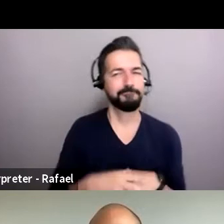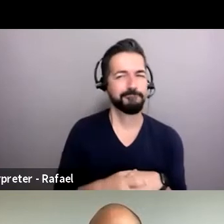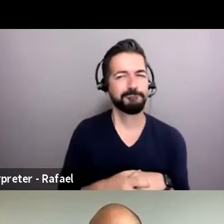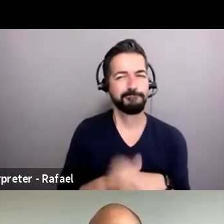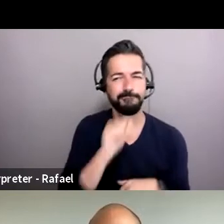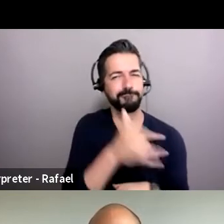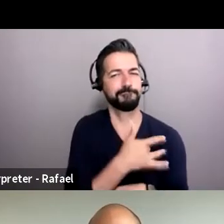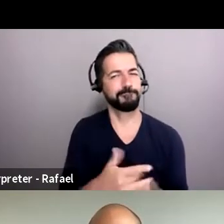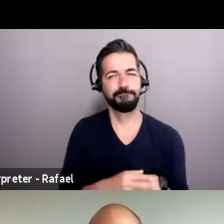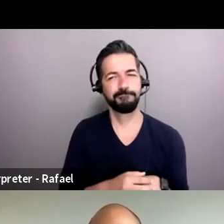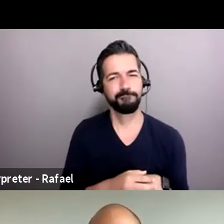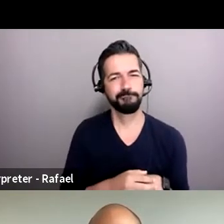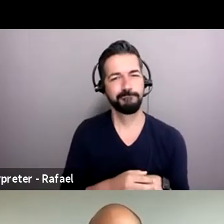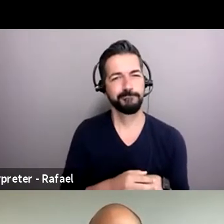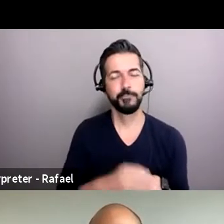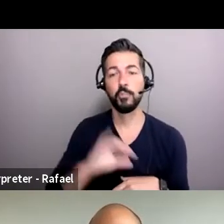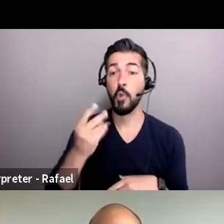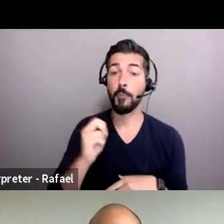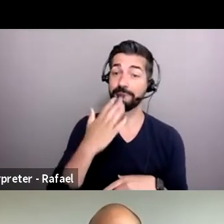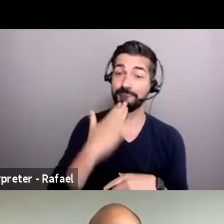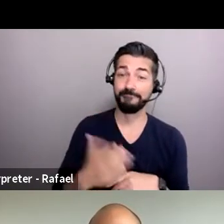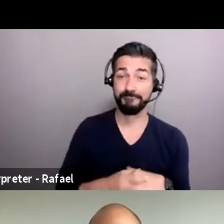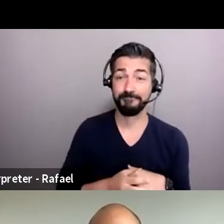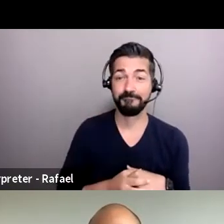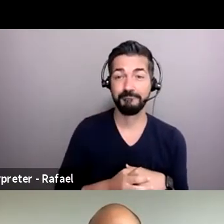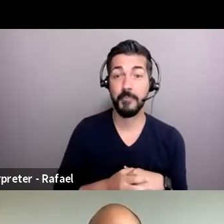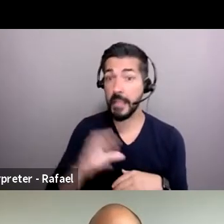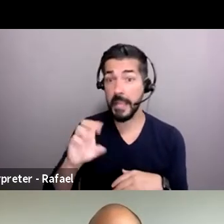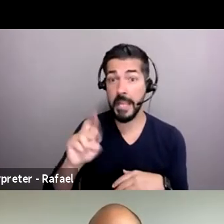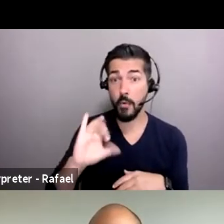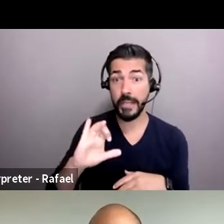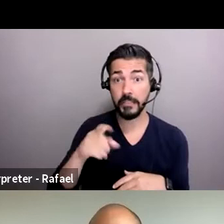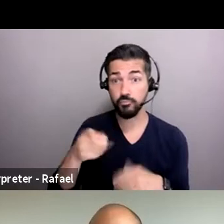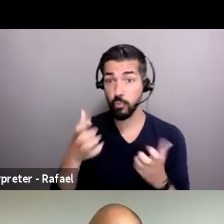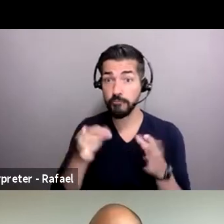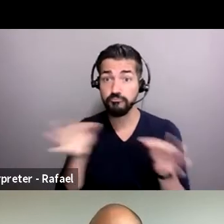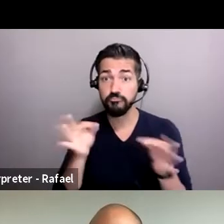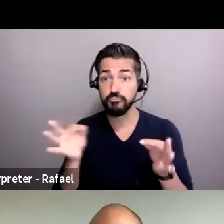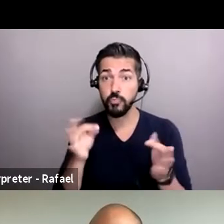Do you want to describe what being a Search Lord is about?